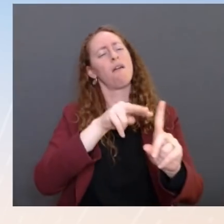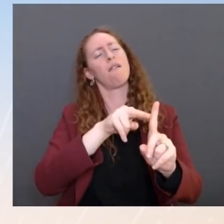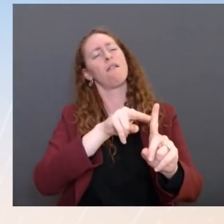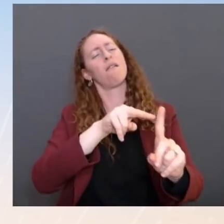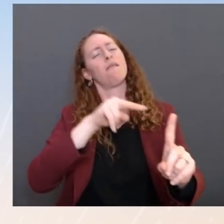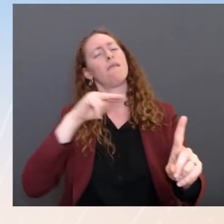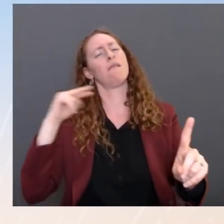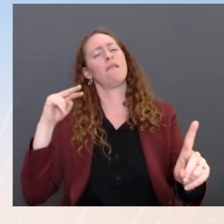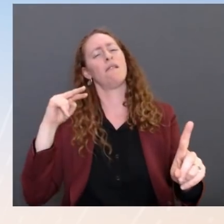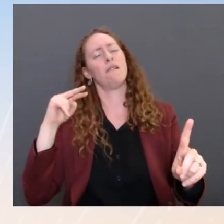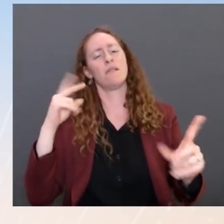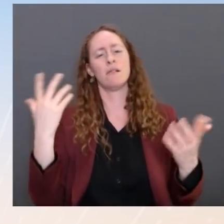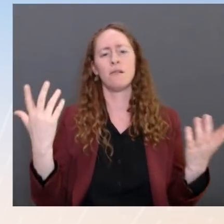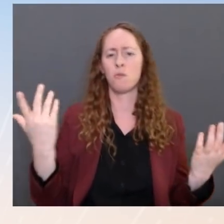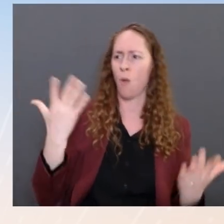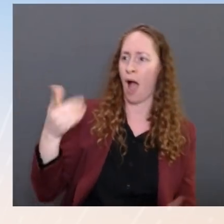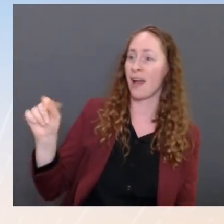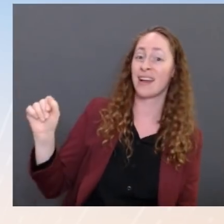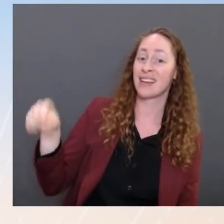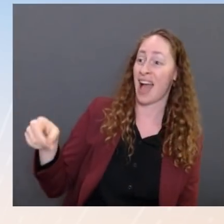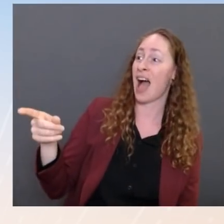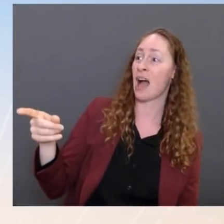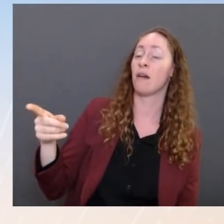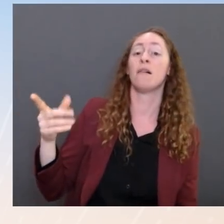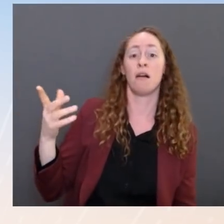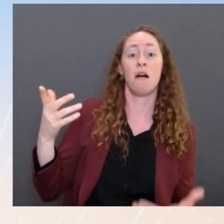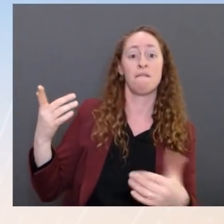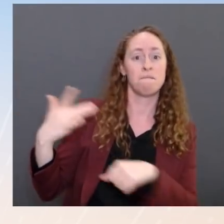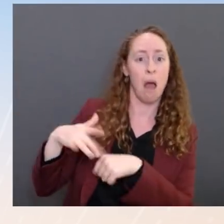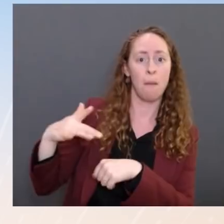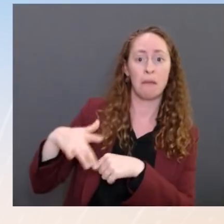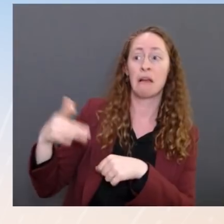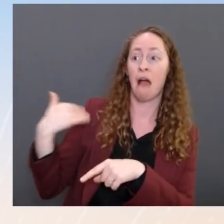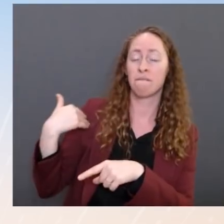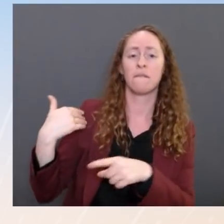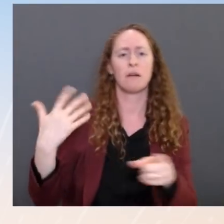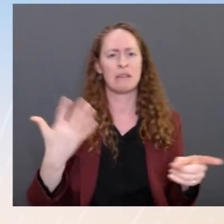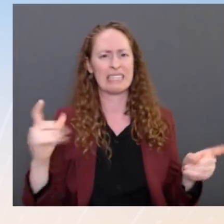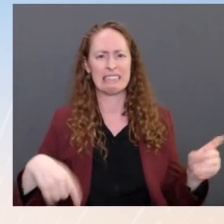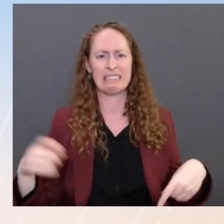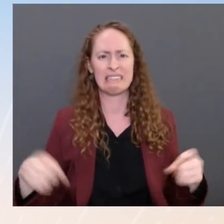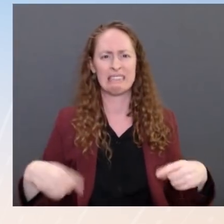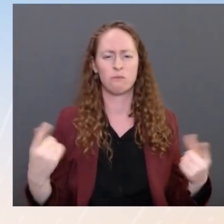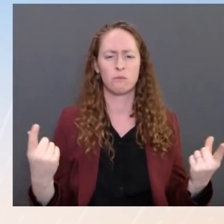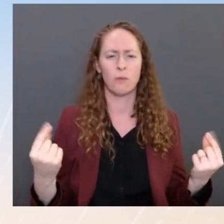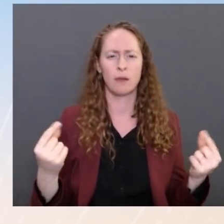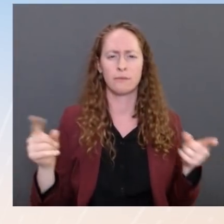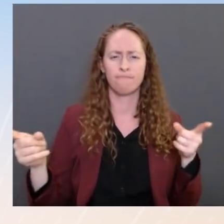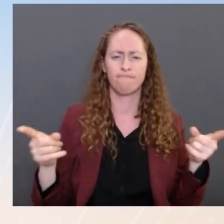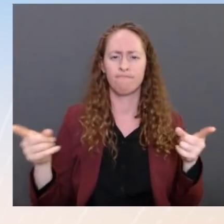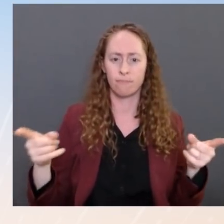as part of your question, leasing and production offshore is a lengthier process. It can take up to 10 years to create supply.